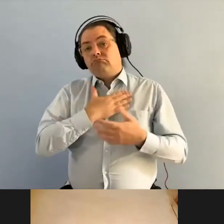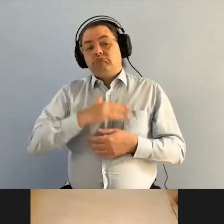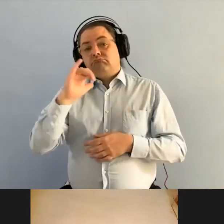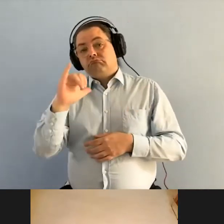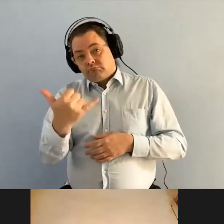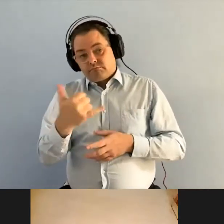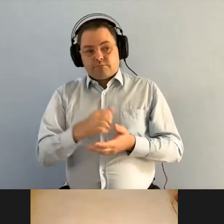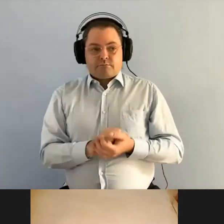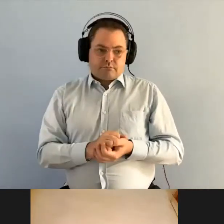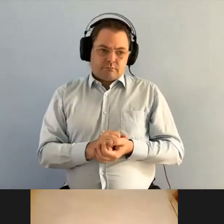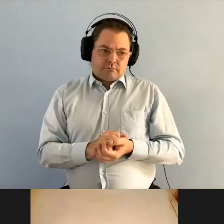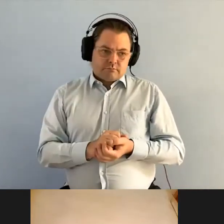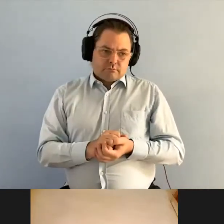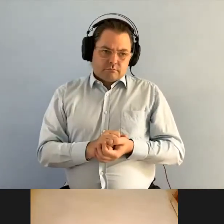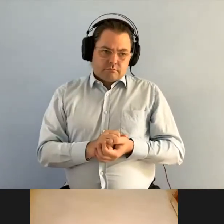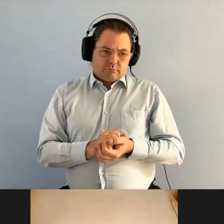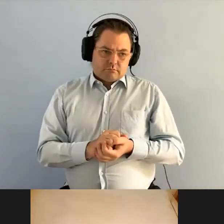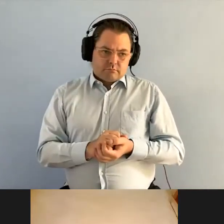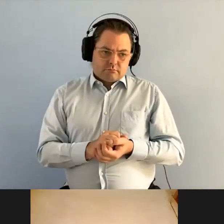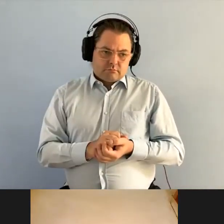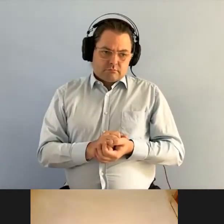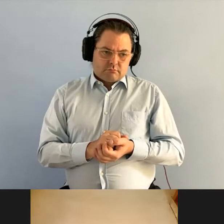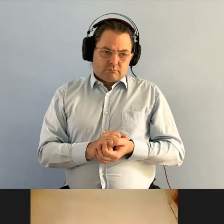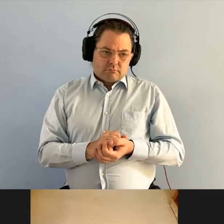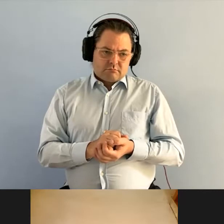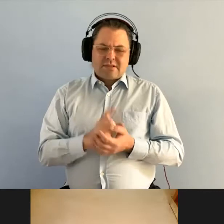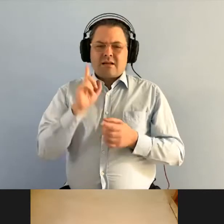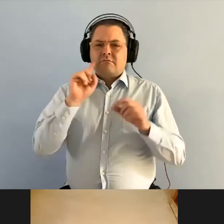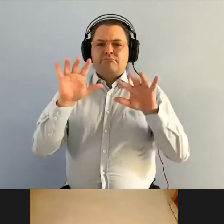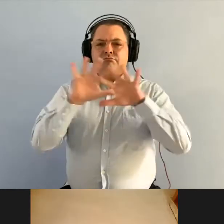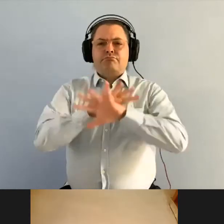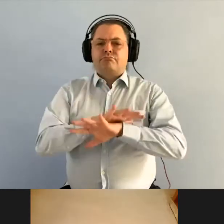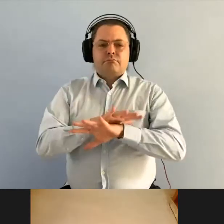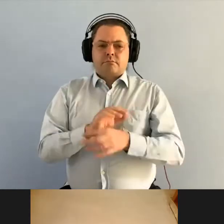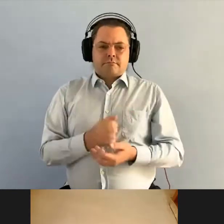, Spanish, or Arabic